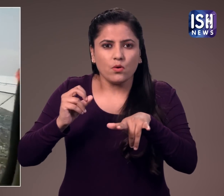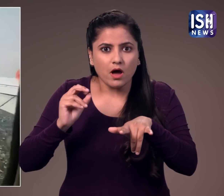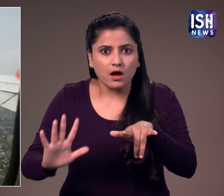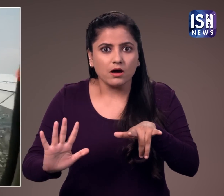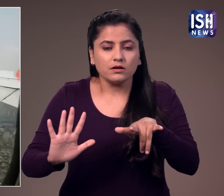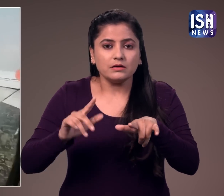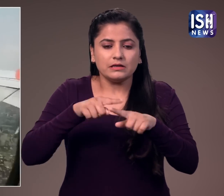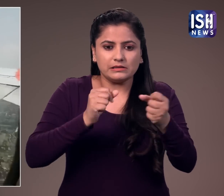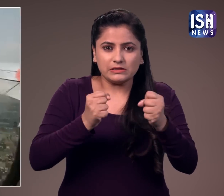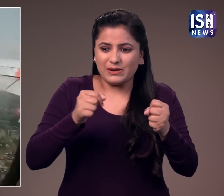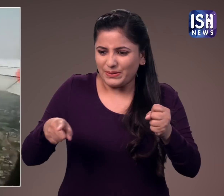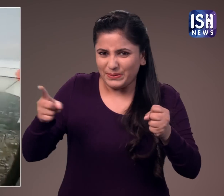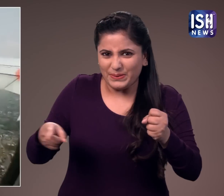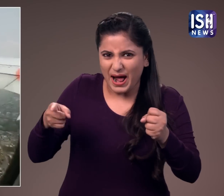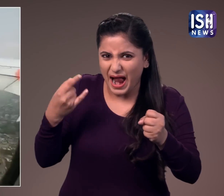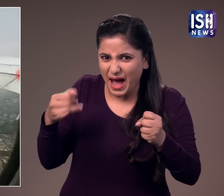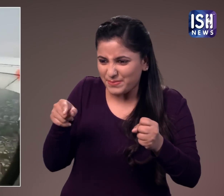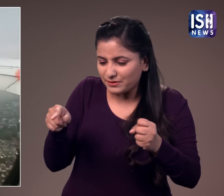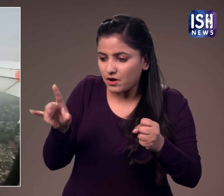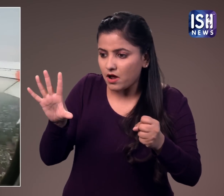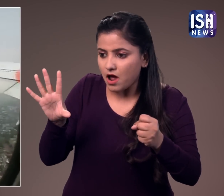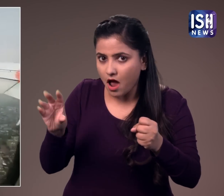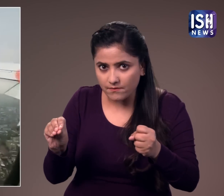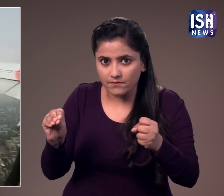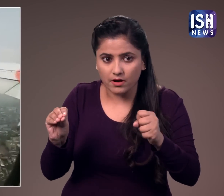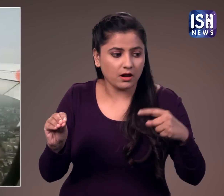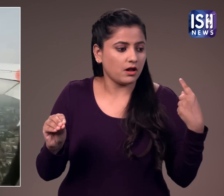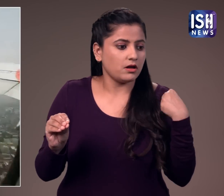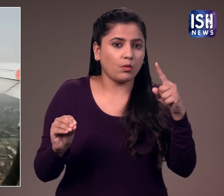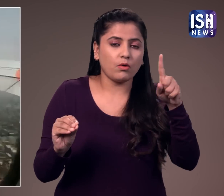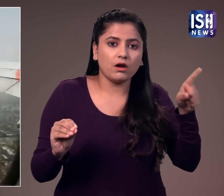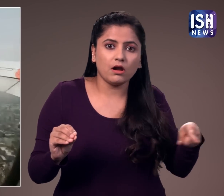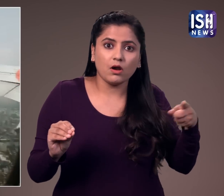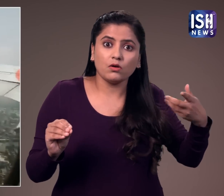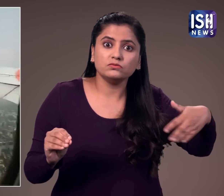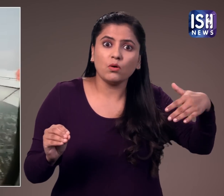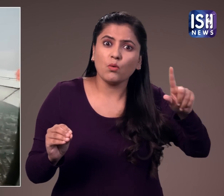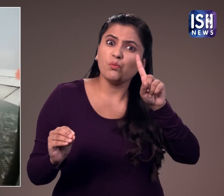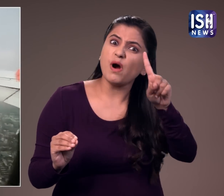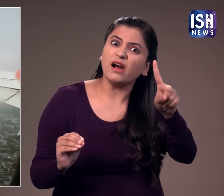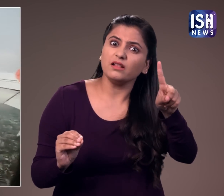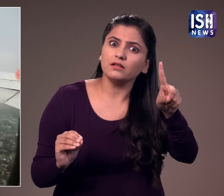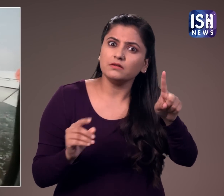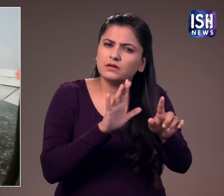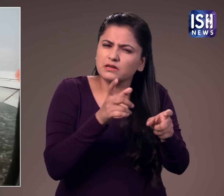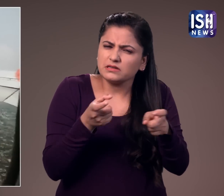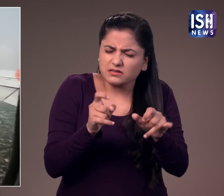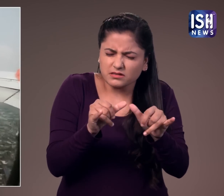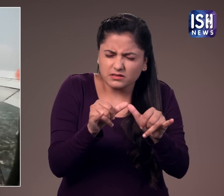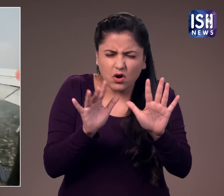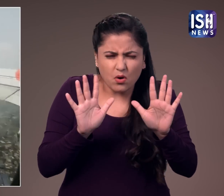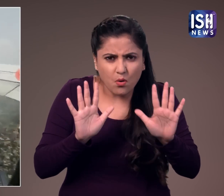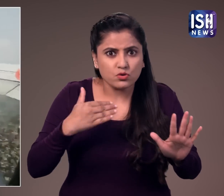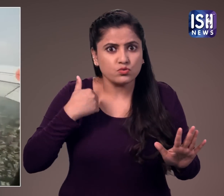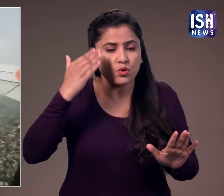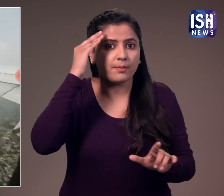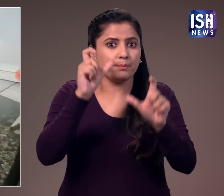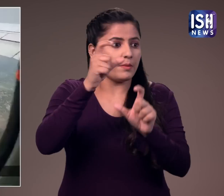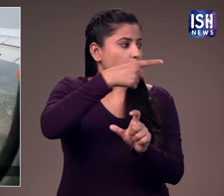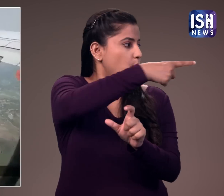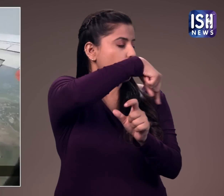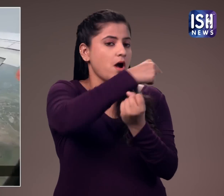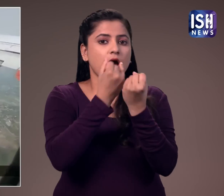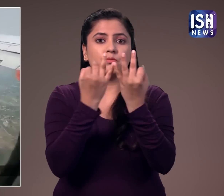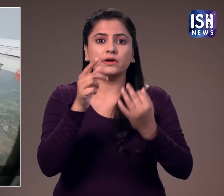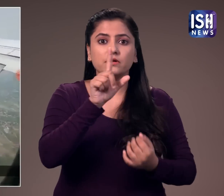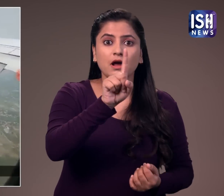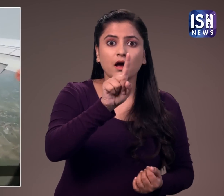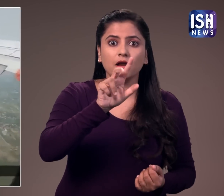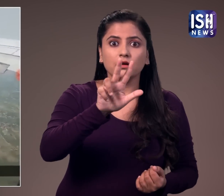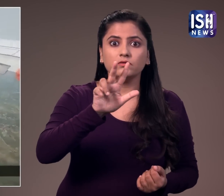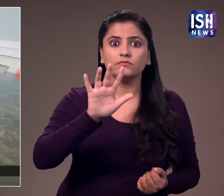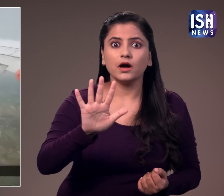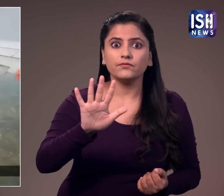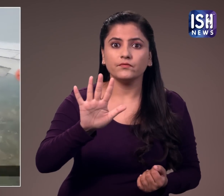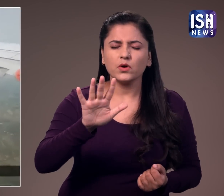The pilot then put off the engine which was on fire and flew the flight with utmost care as there were 185 passengers on board.